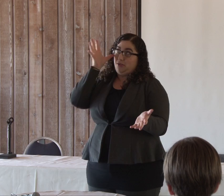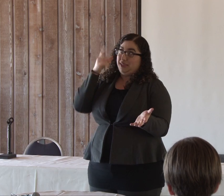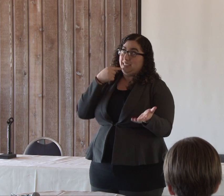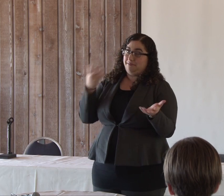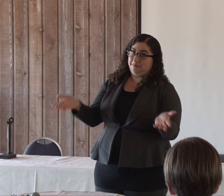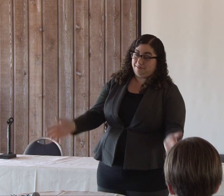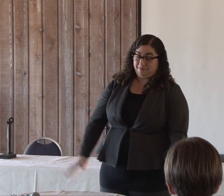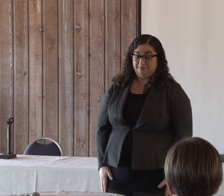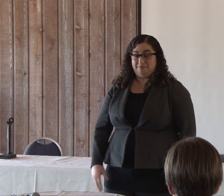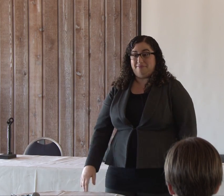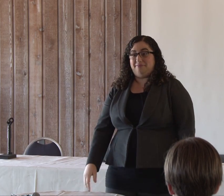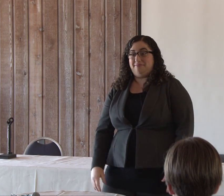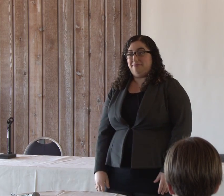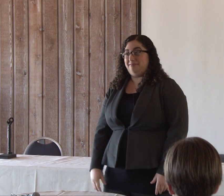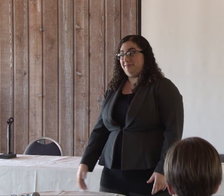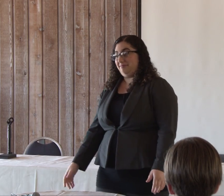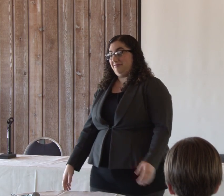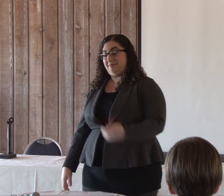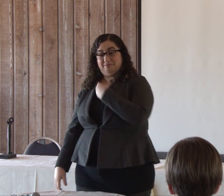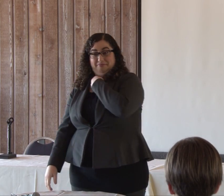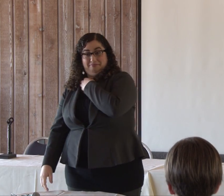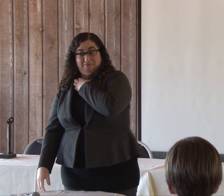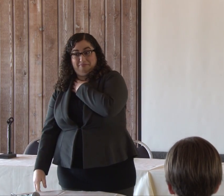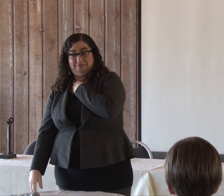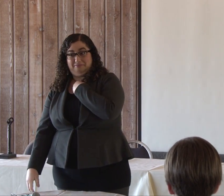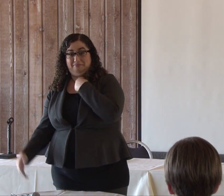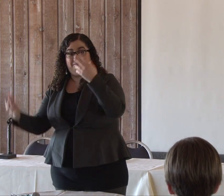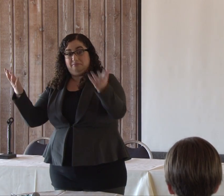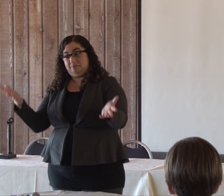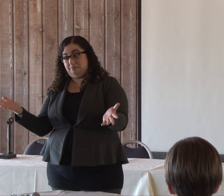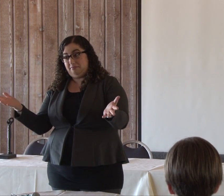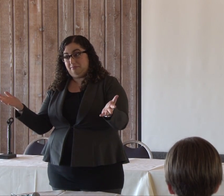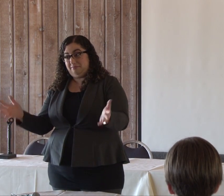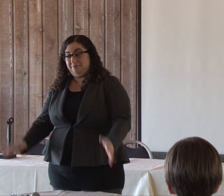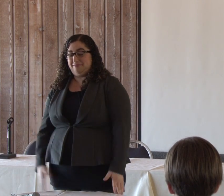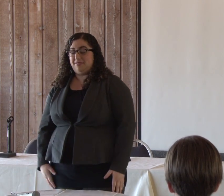that one on one communication with the child. And sometimes the answer is opposite